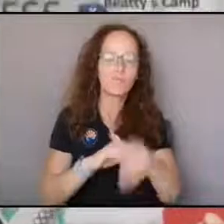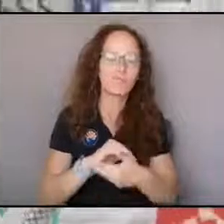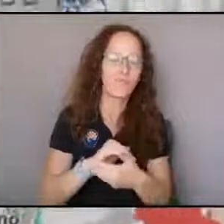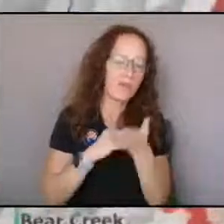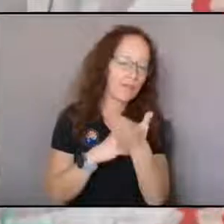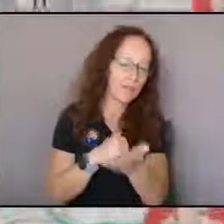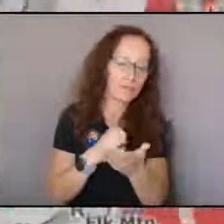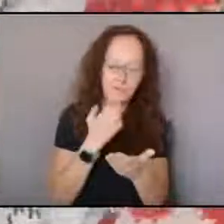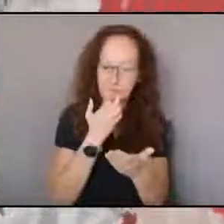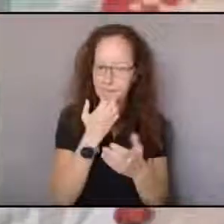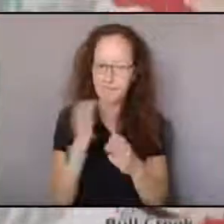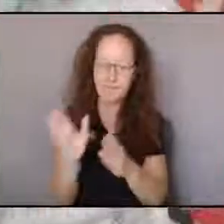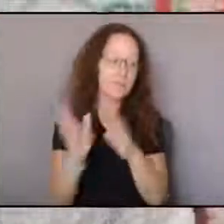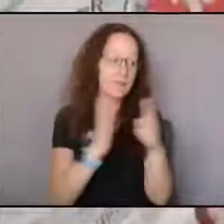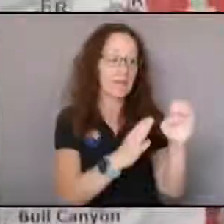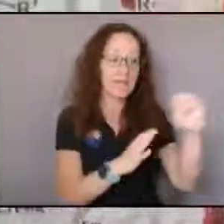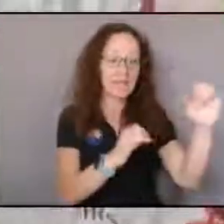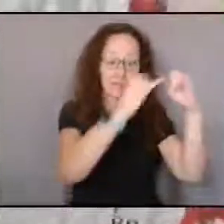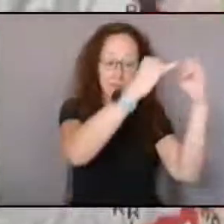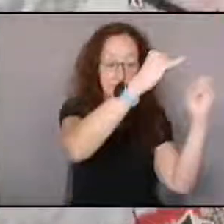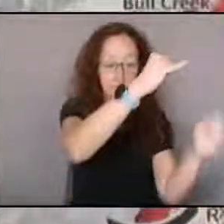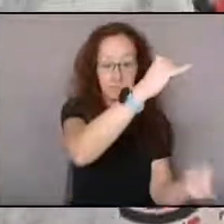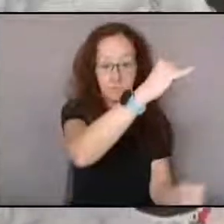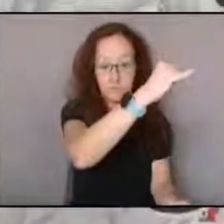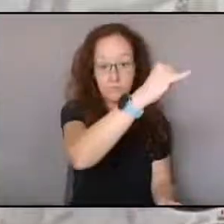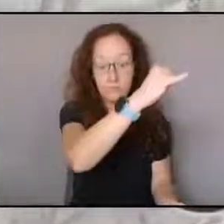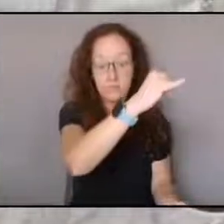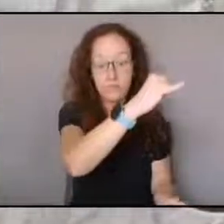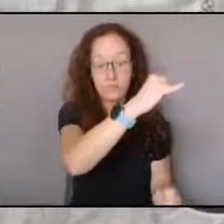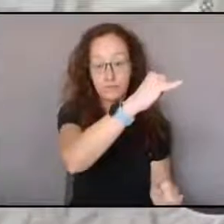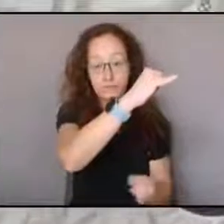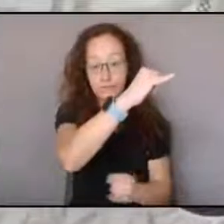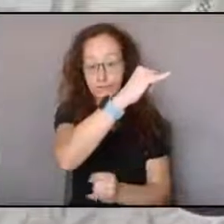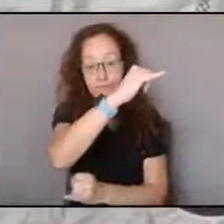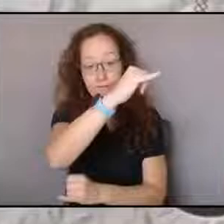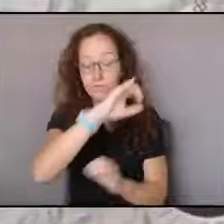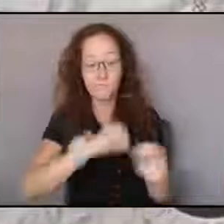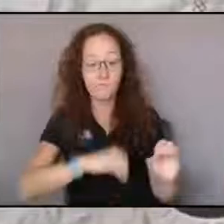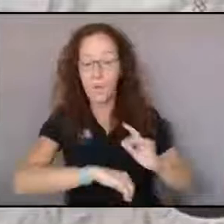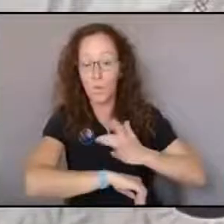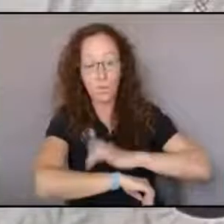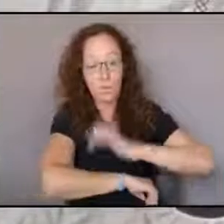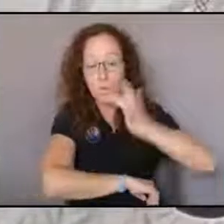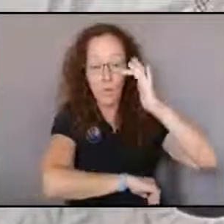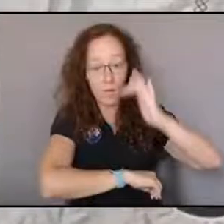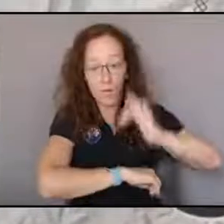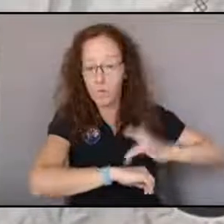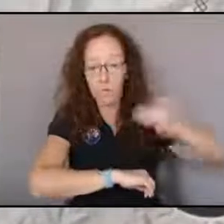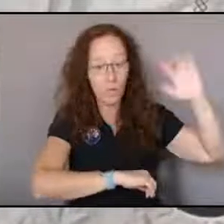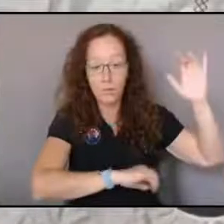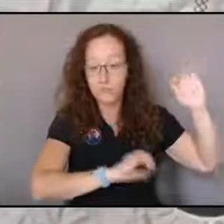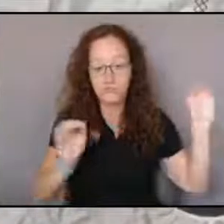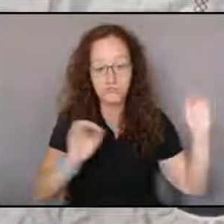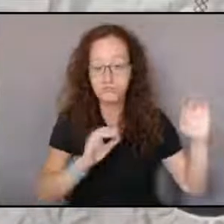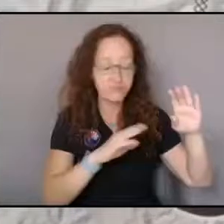MOVING ALL ALONG THE EAST SIDES OF THE WHOLE PERIMETER, WE HAD NO SMOKES POP UP TODAY FROM THE WIND.